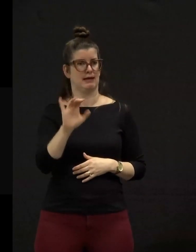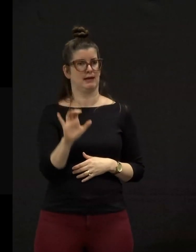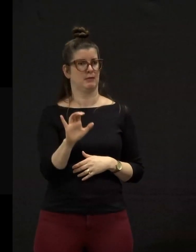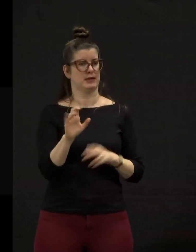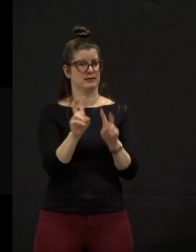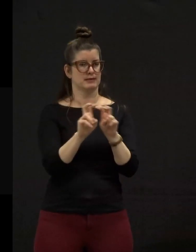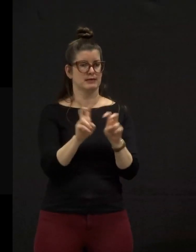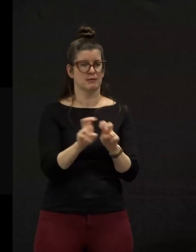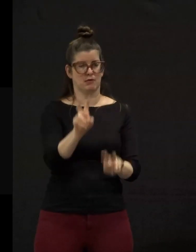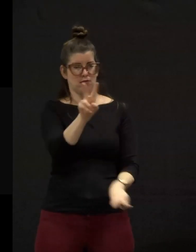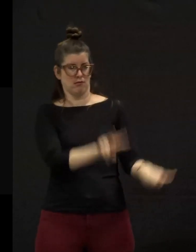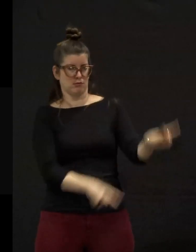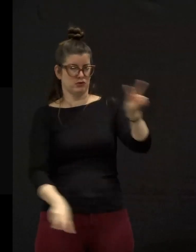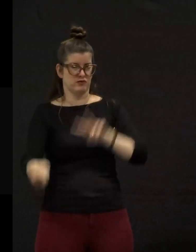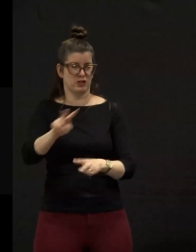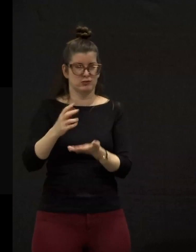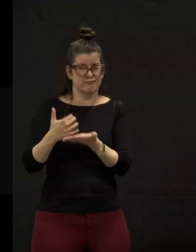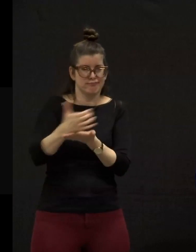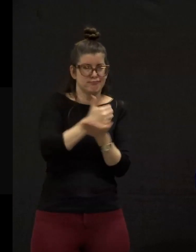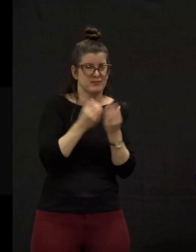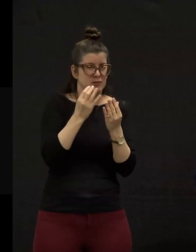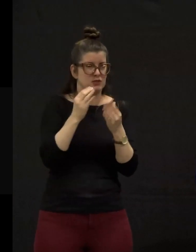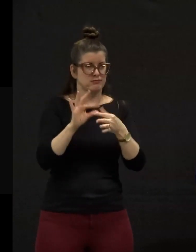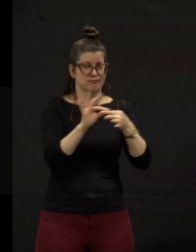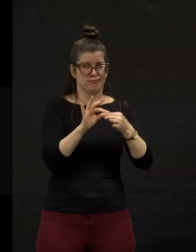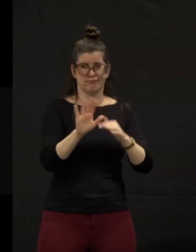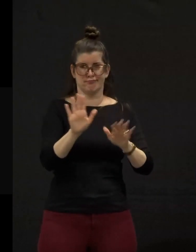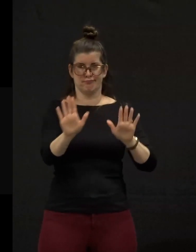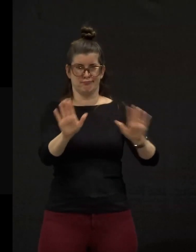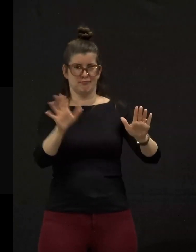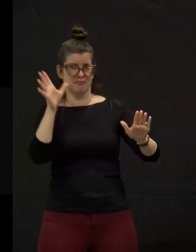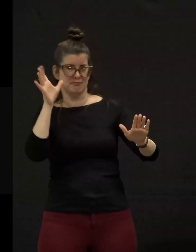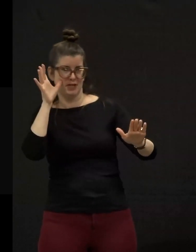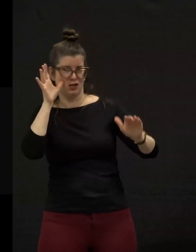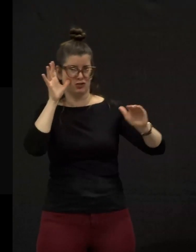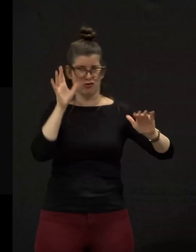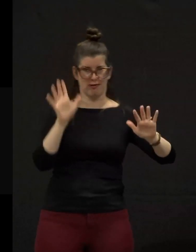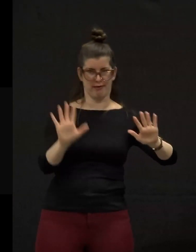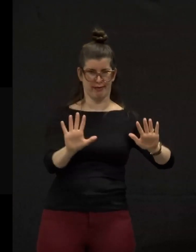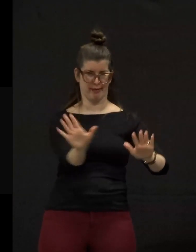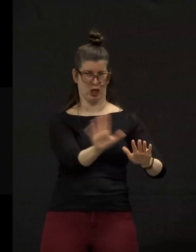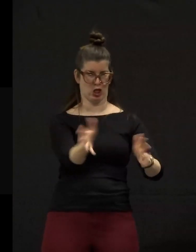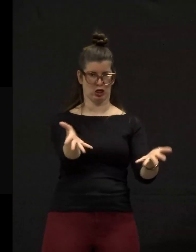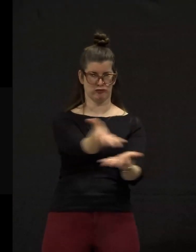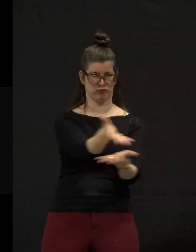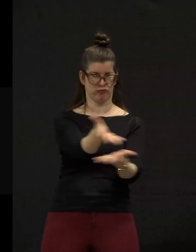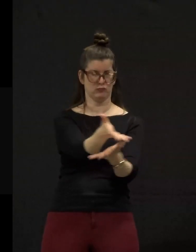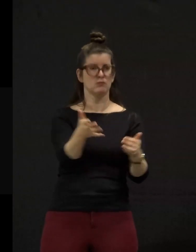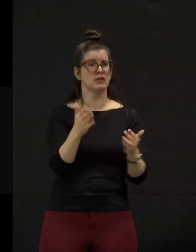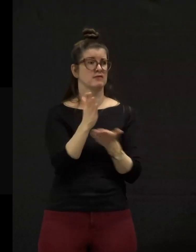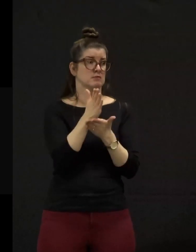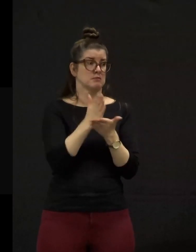about that parent-child interaction. There's some really nice tools that are available